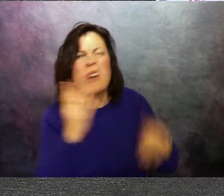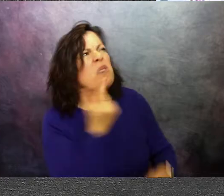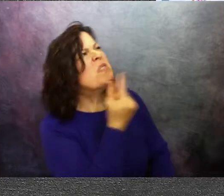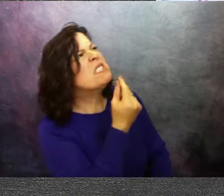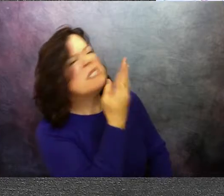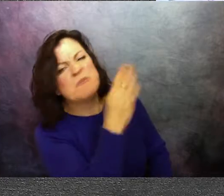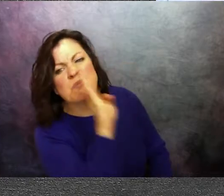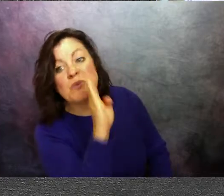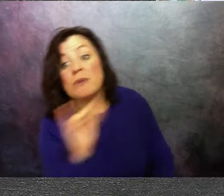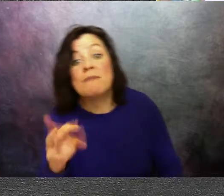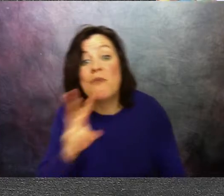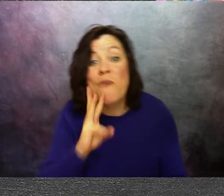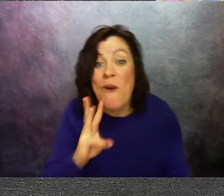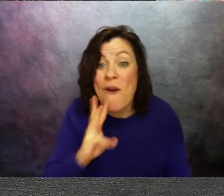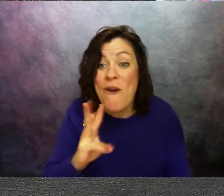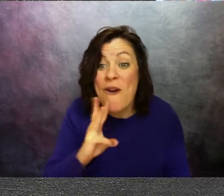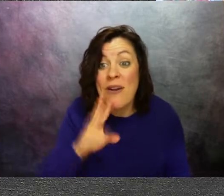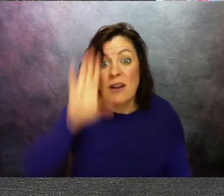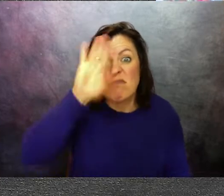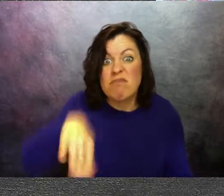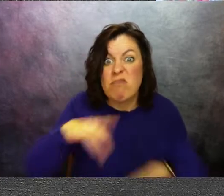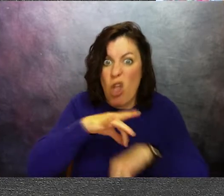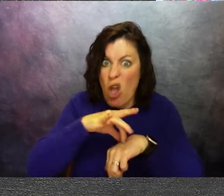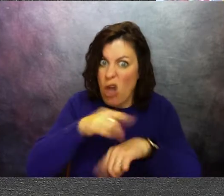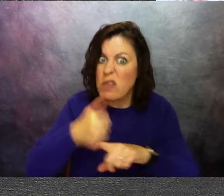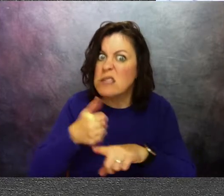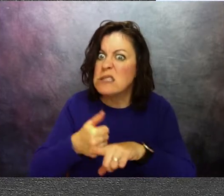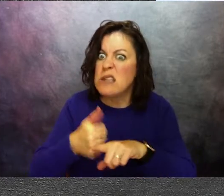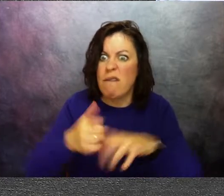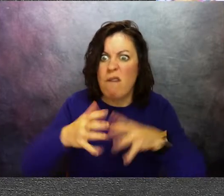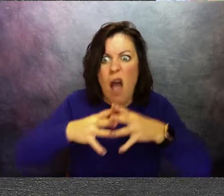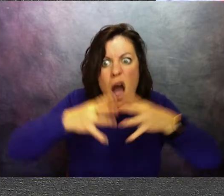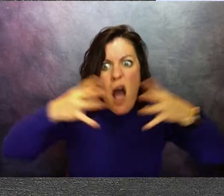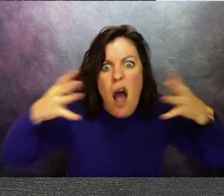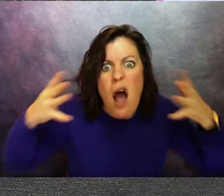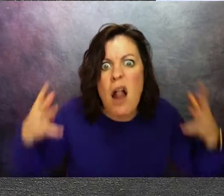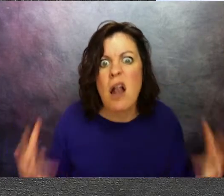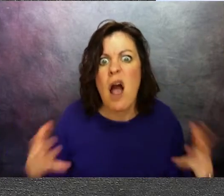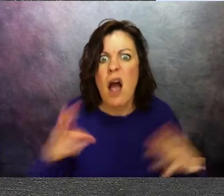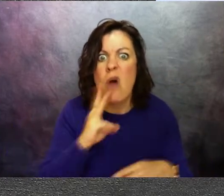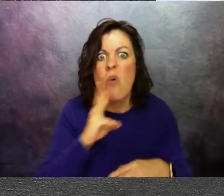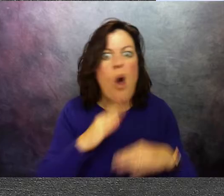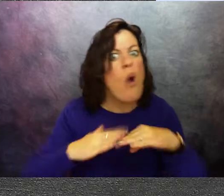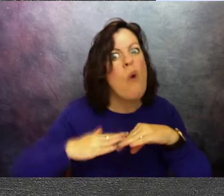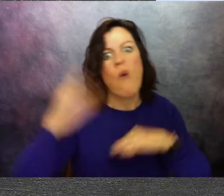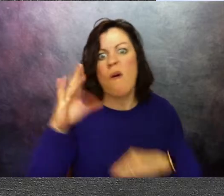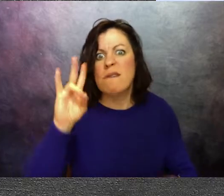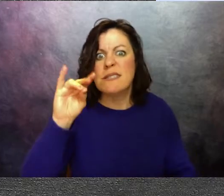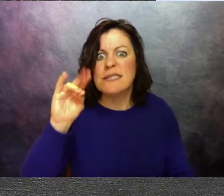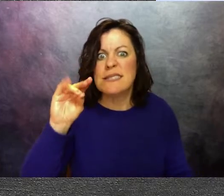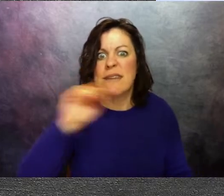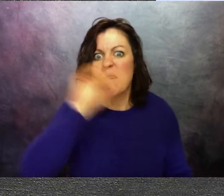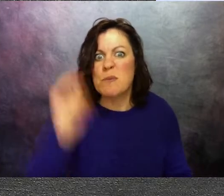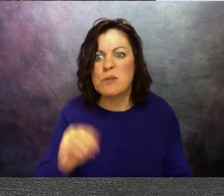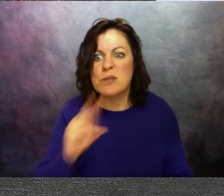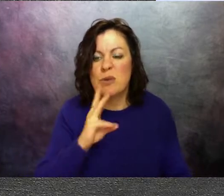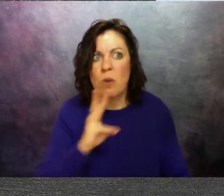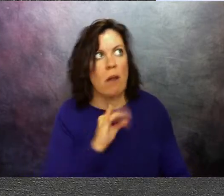It's water. Yeah. The earth has over 70% covered with water. Wow. That's a lot of water.